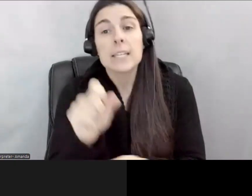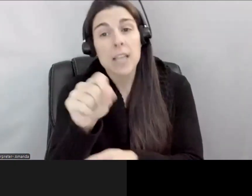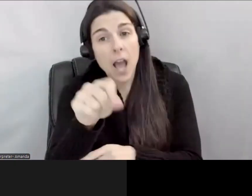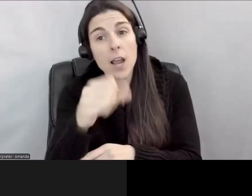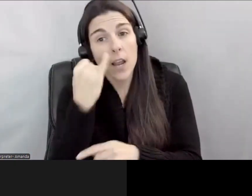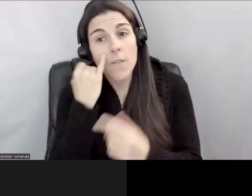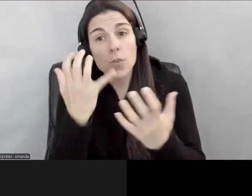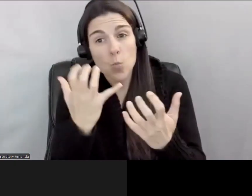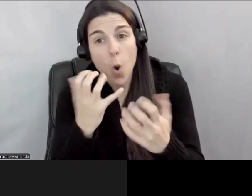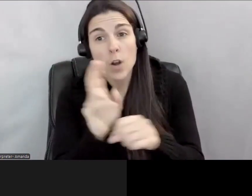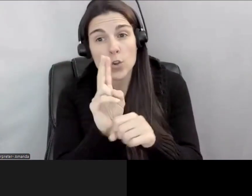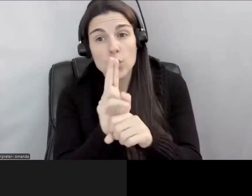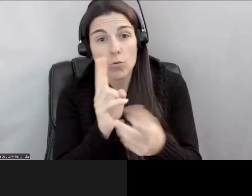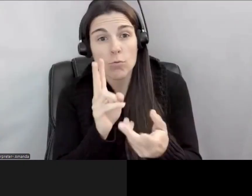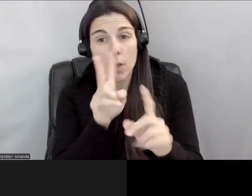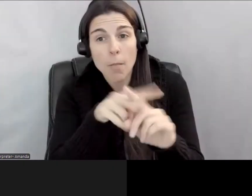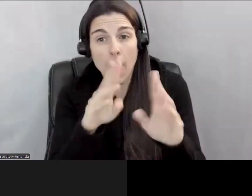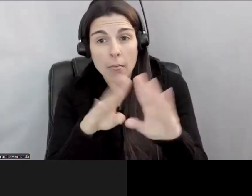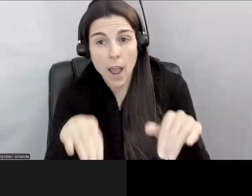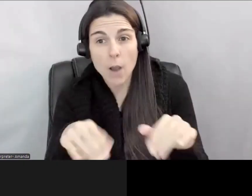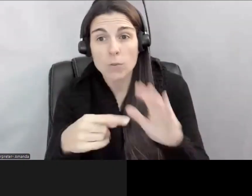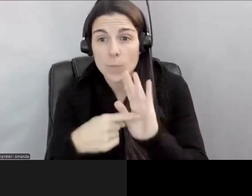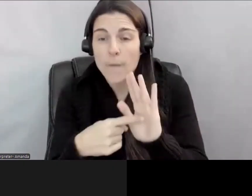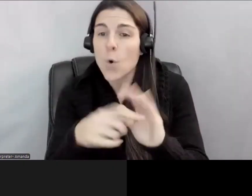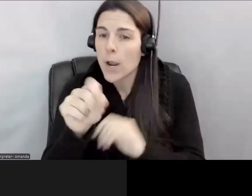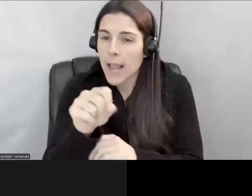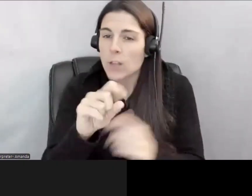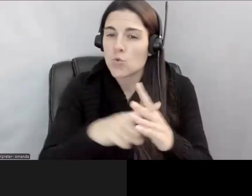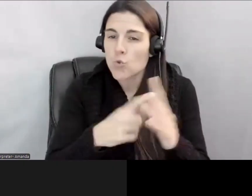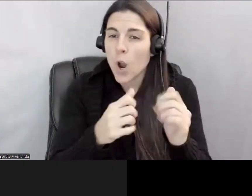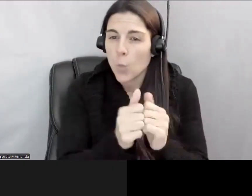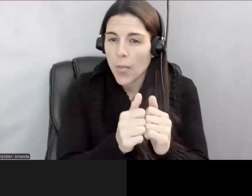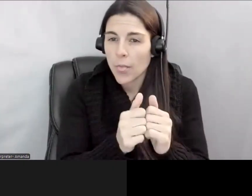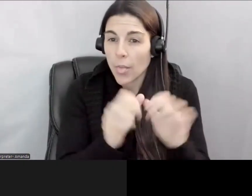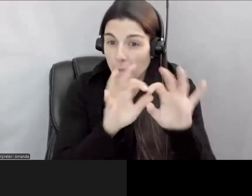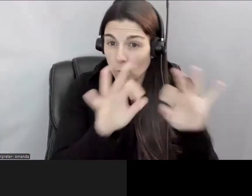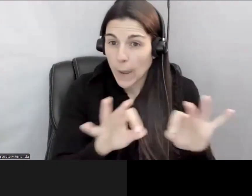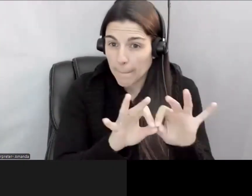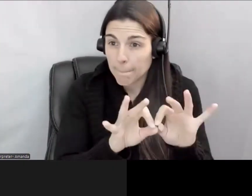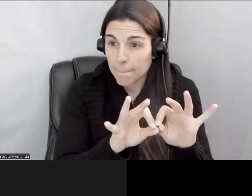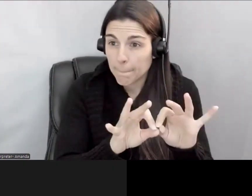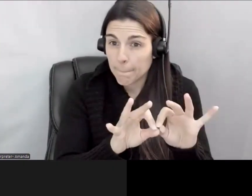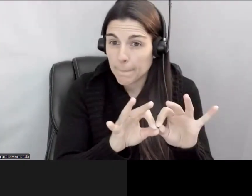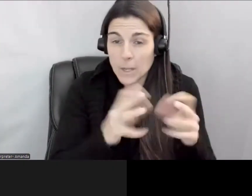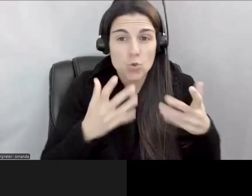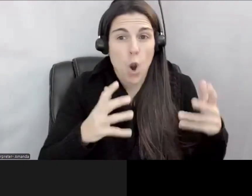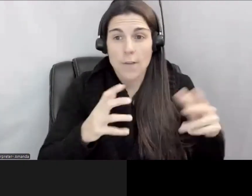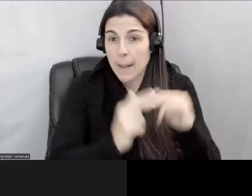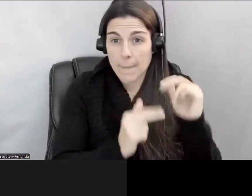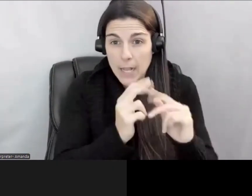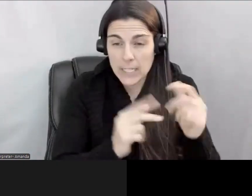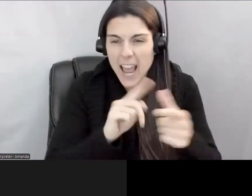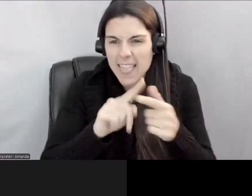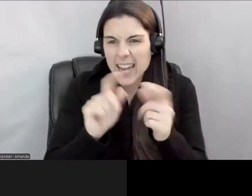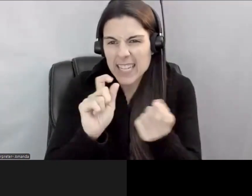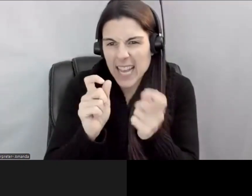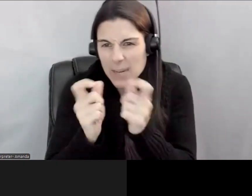essentially, yeah, you're starting with that frame that's already built and then customizing on the inside. So yeah, it's